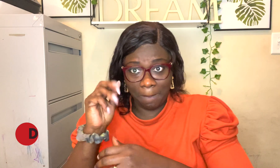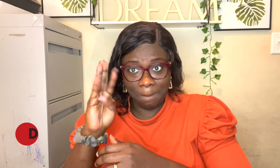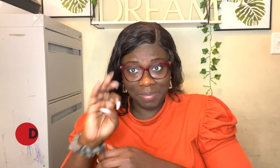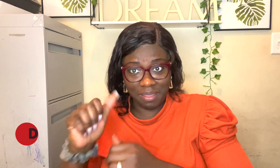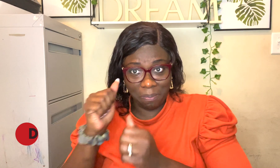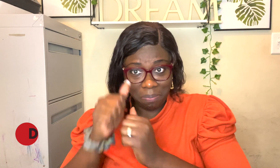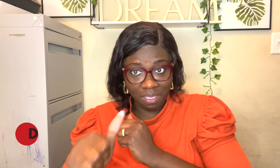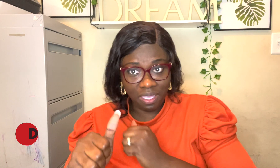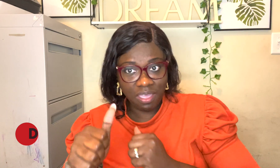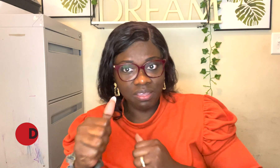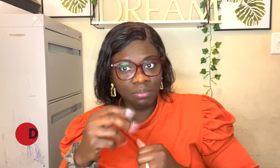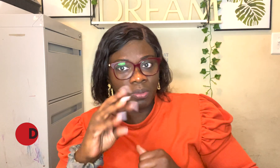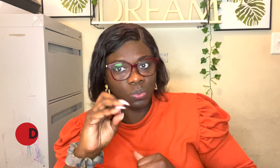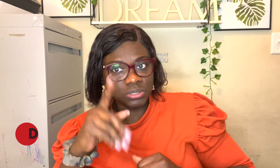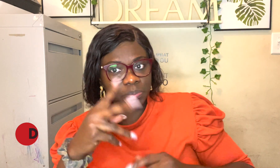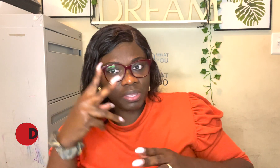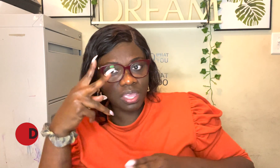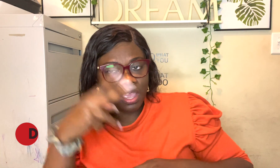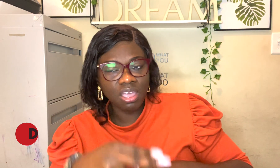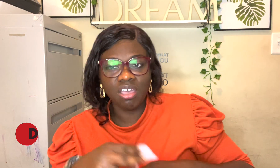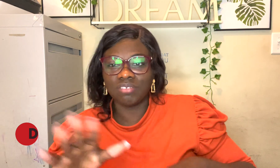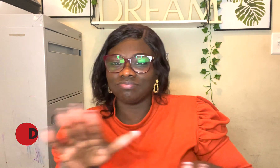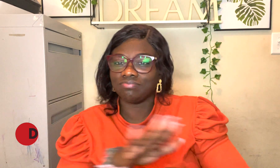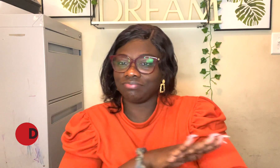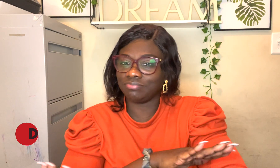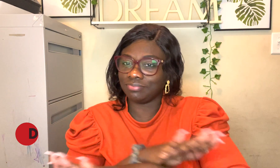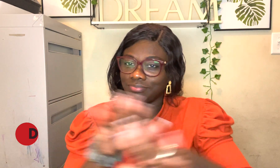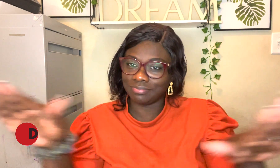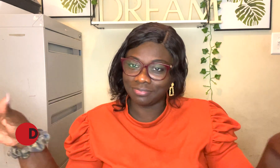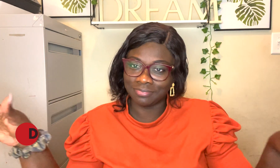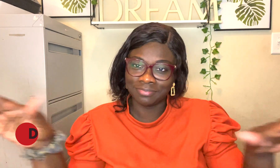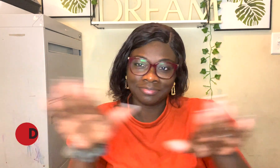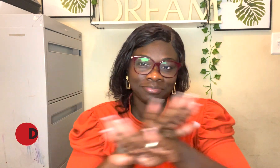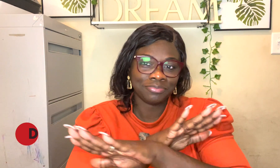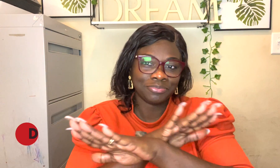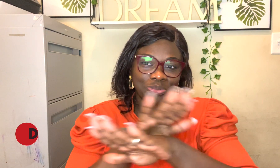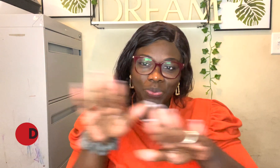will be cut if this bill passes. That is absolutely not true.